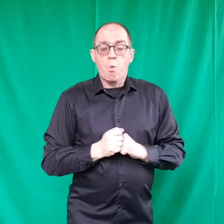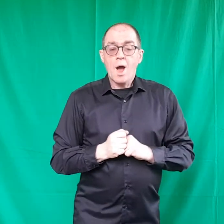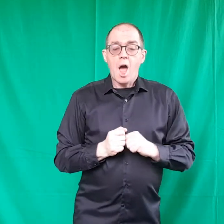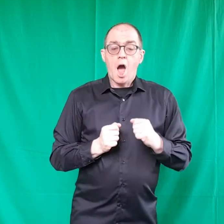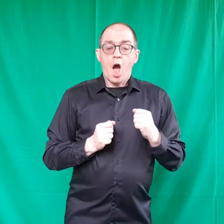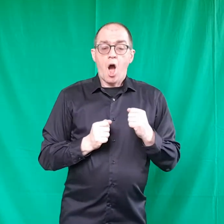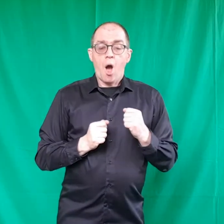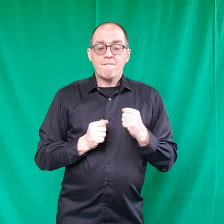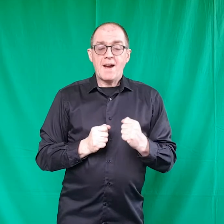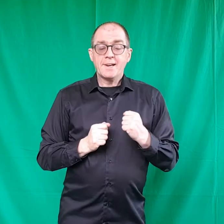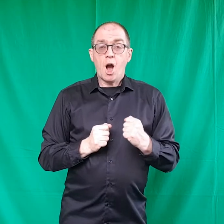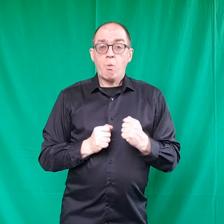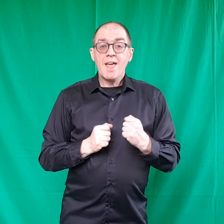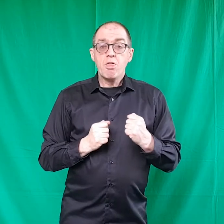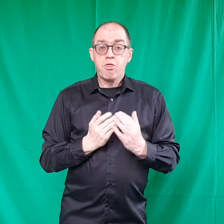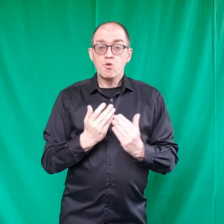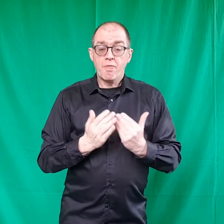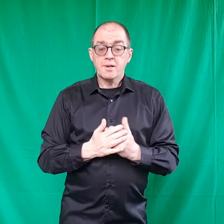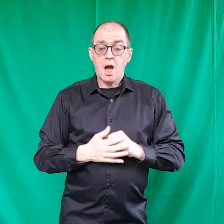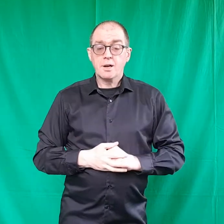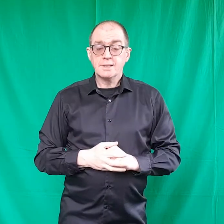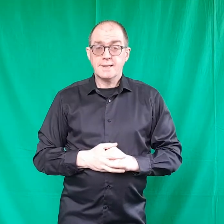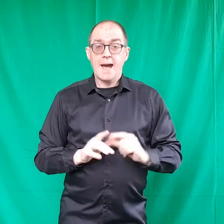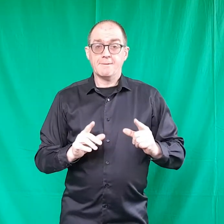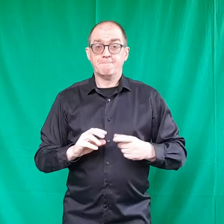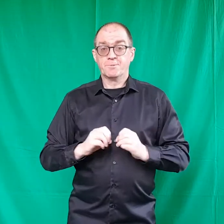We're finding 'our way through the darkest night